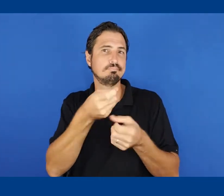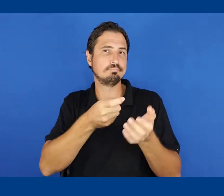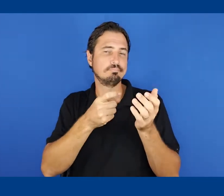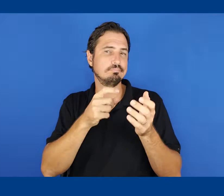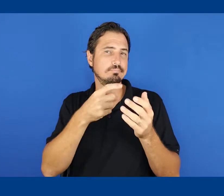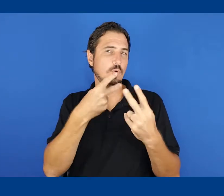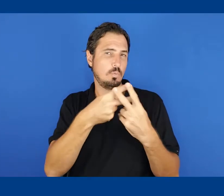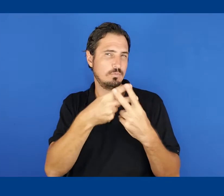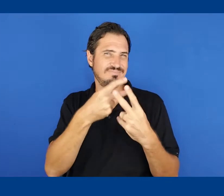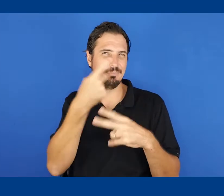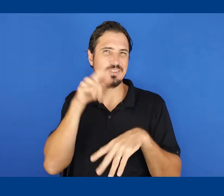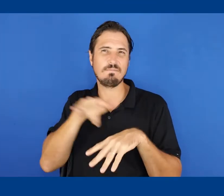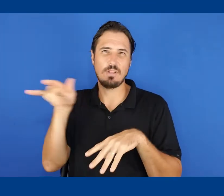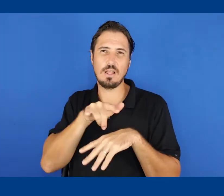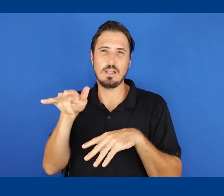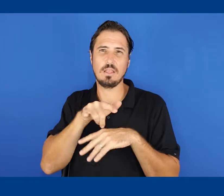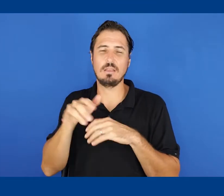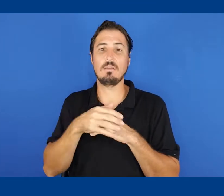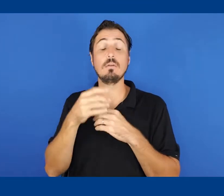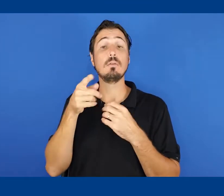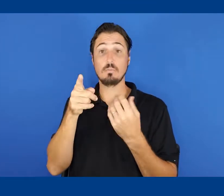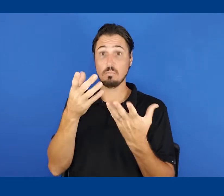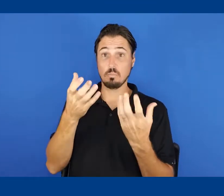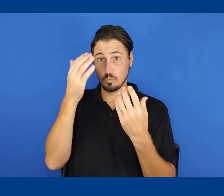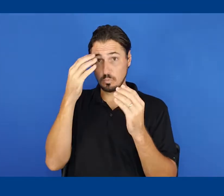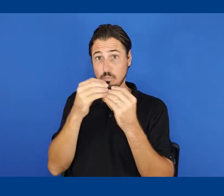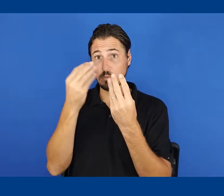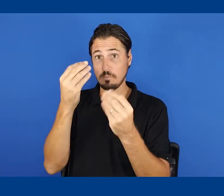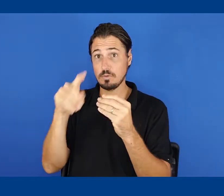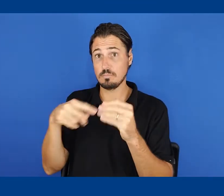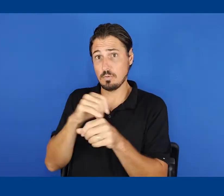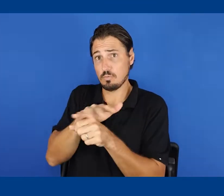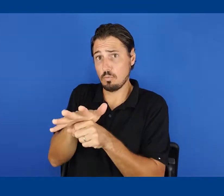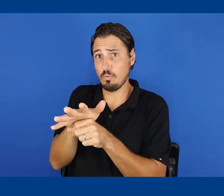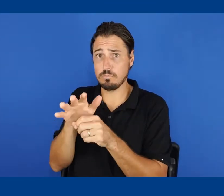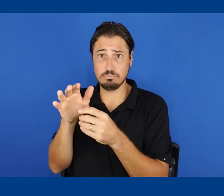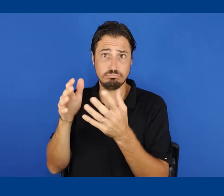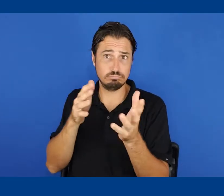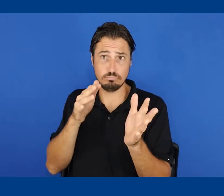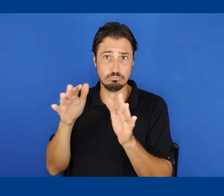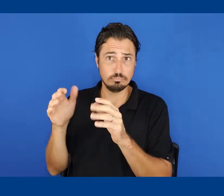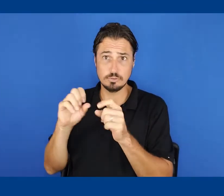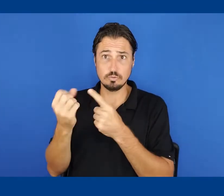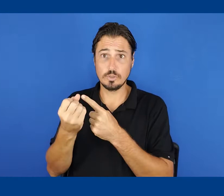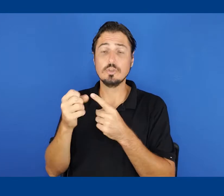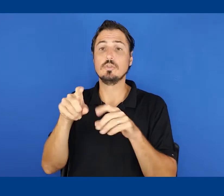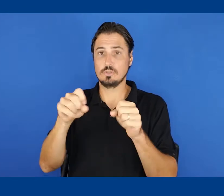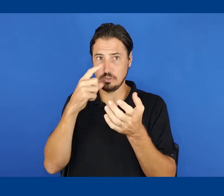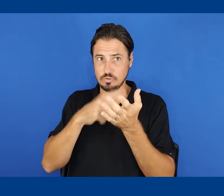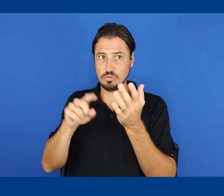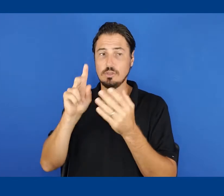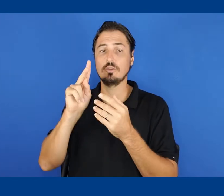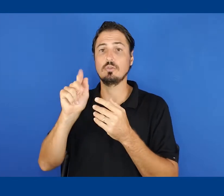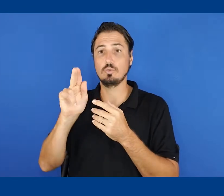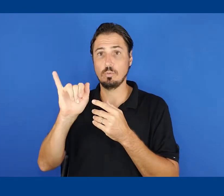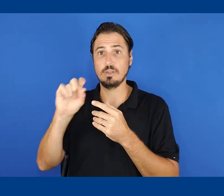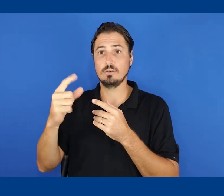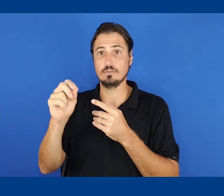For additional information on our COVID cases, please visit kauai.gov/COVID-19